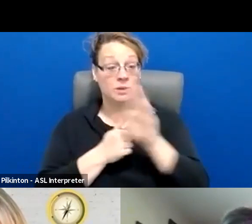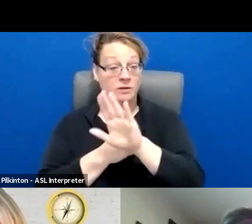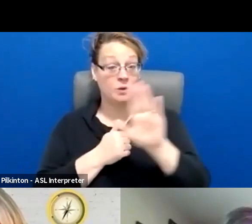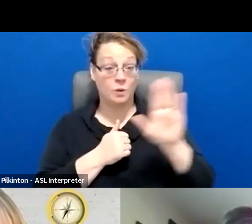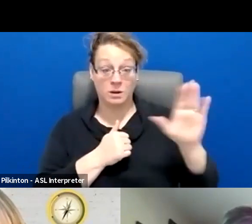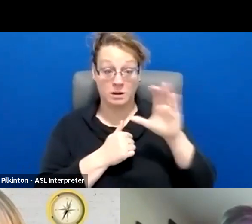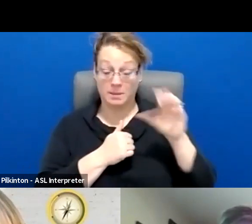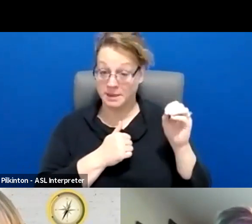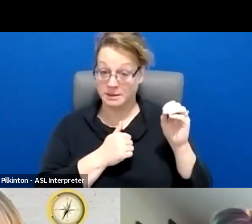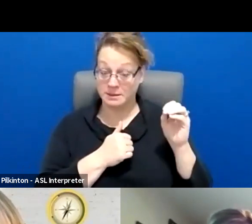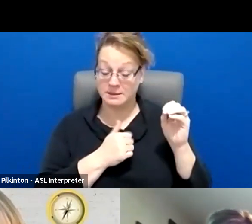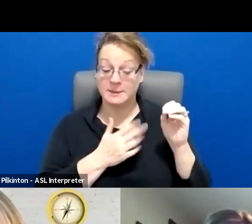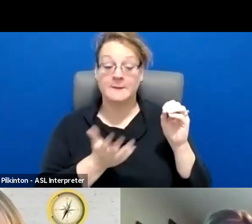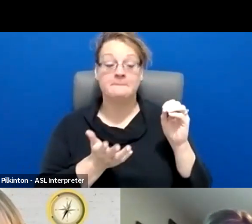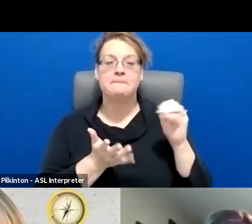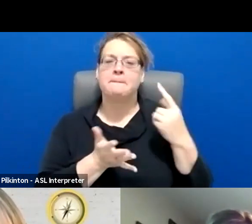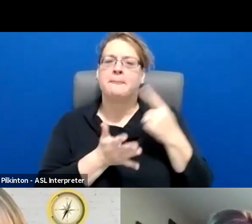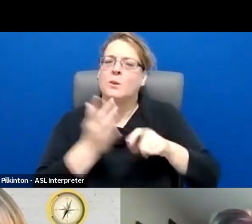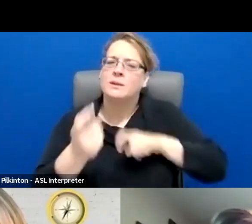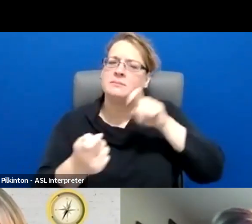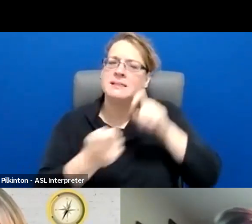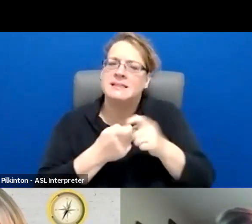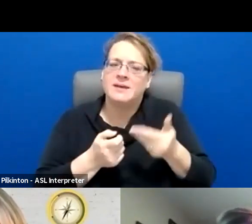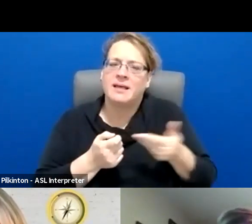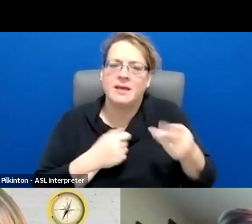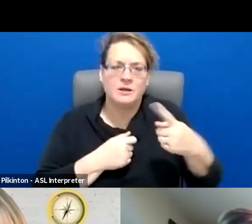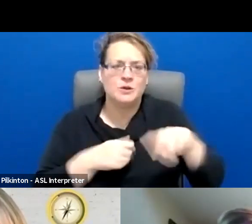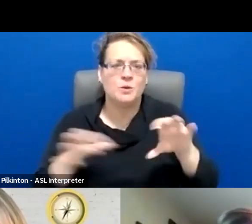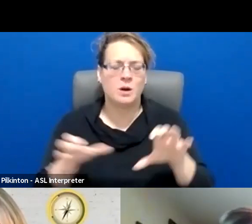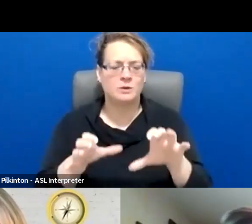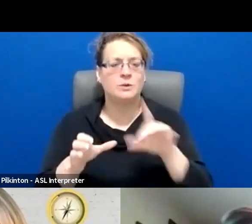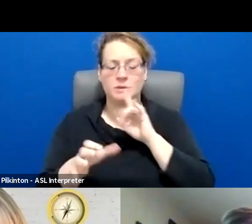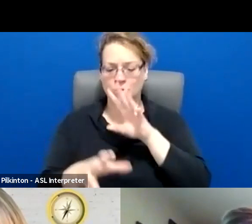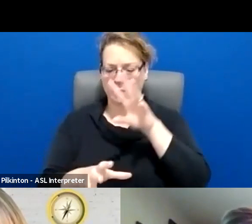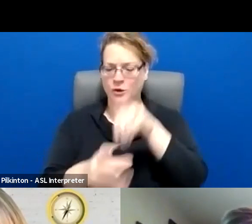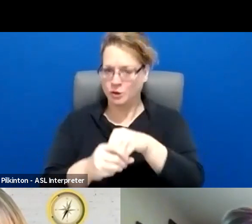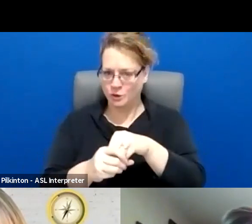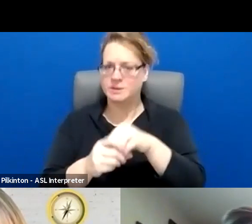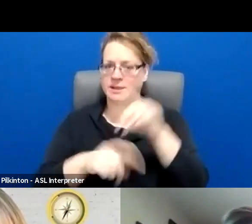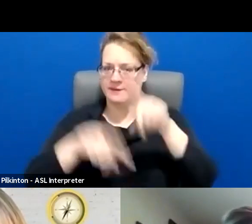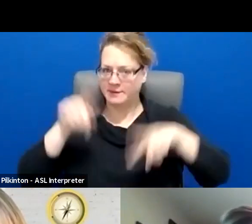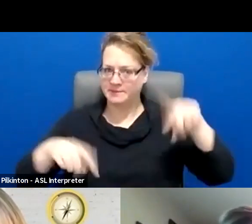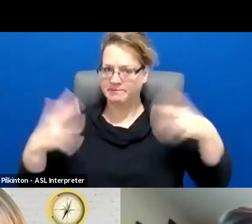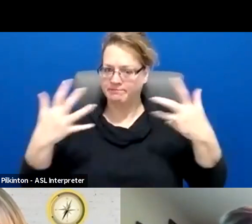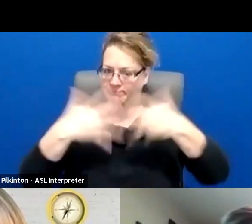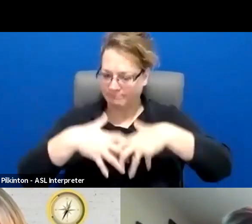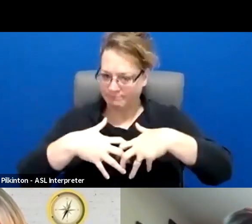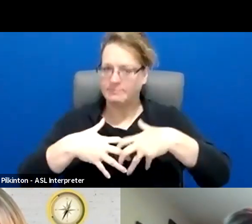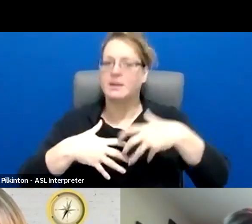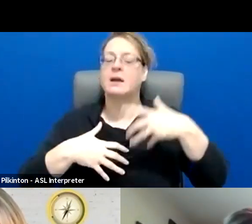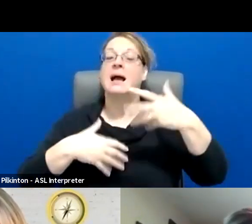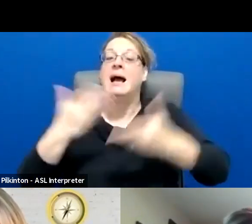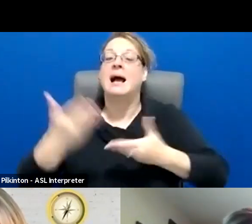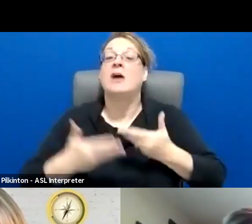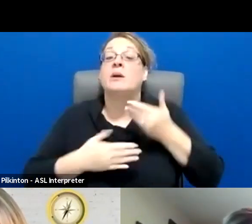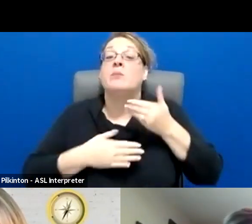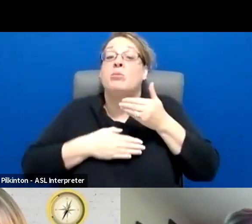The actual hiring process itself.